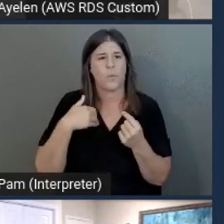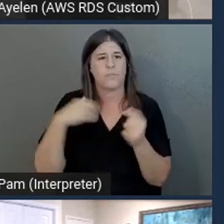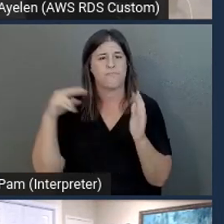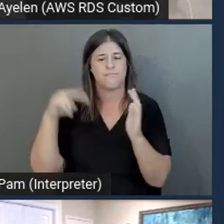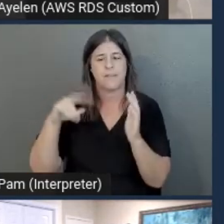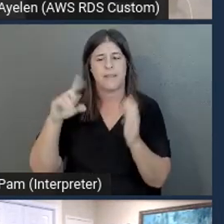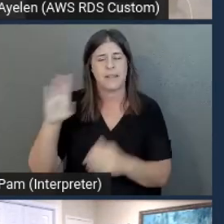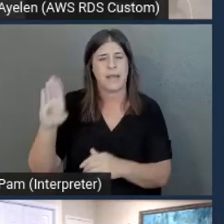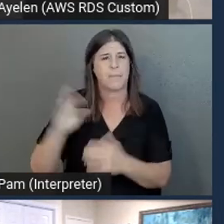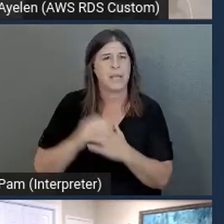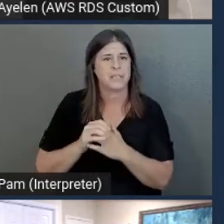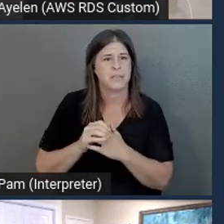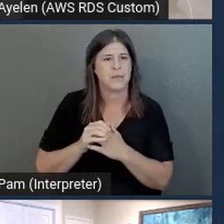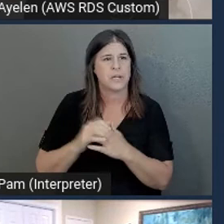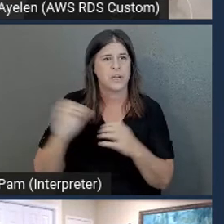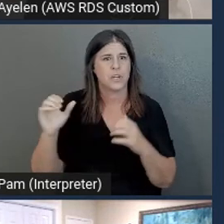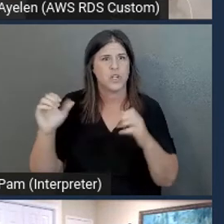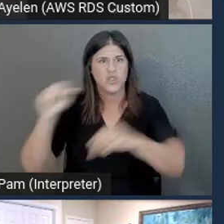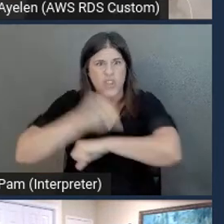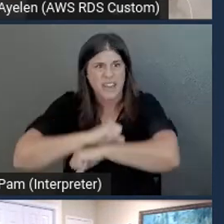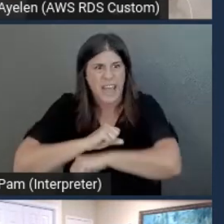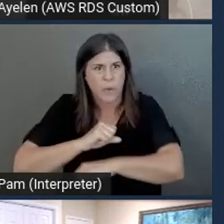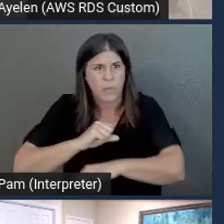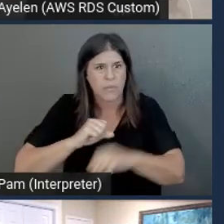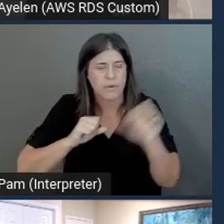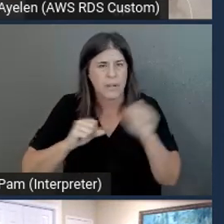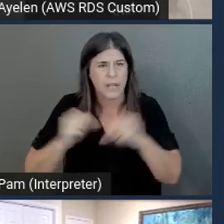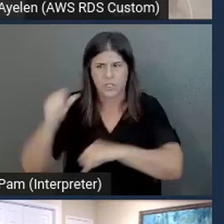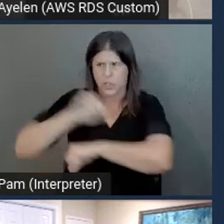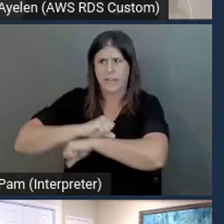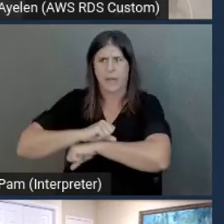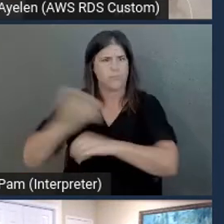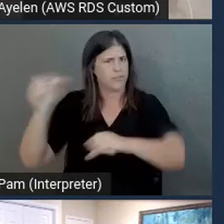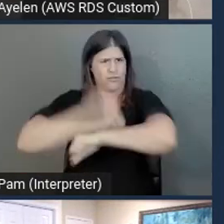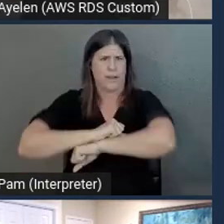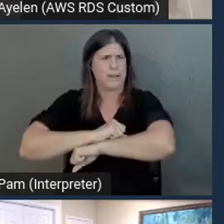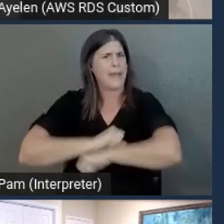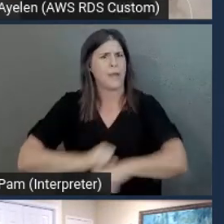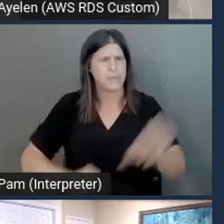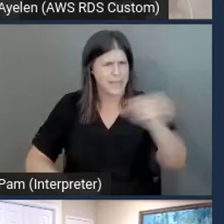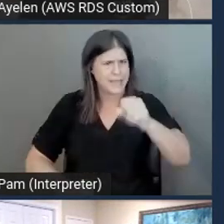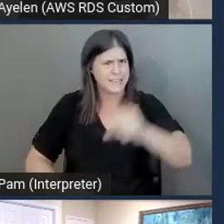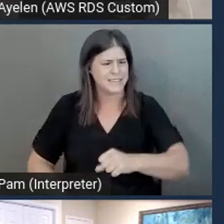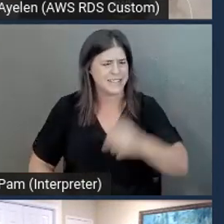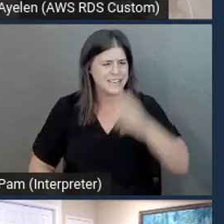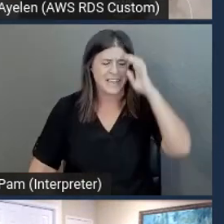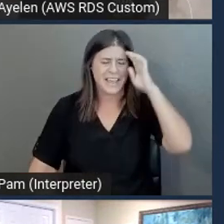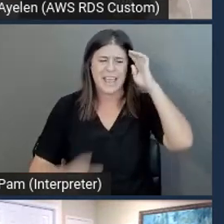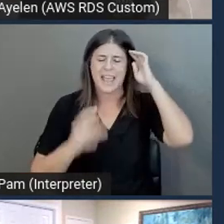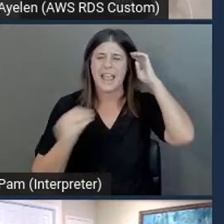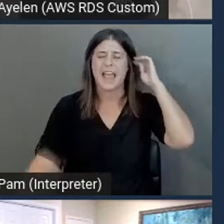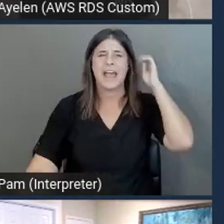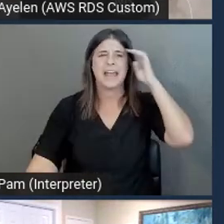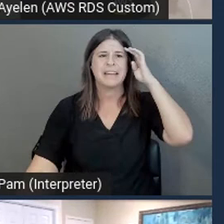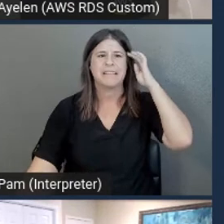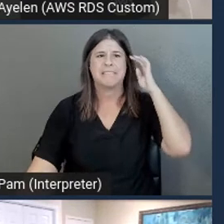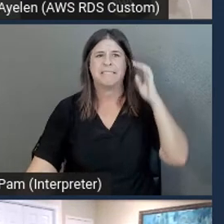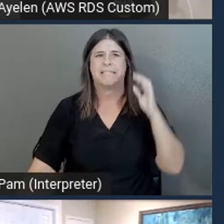Oh, should I shutdown then. - Which is hopefully, something that we never do. Yeah. Shut it down. And (chuckles) How can I use it afterwards.